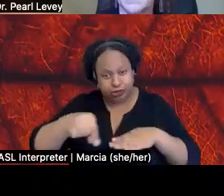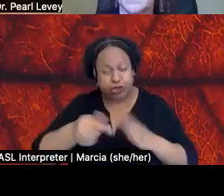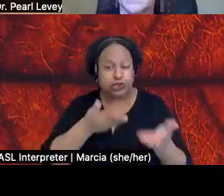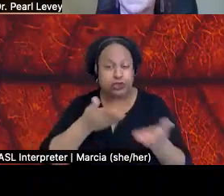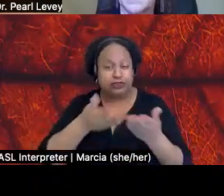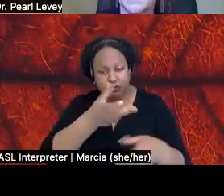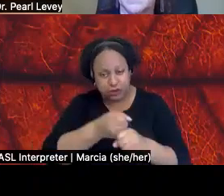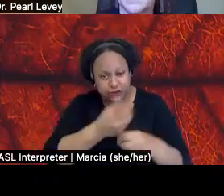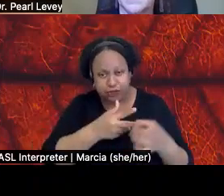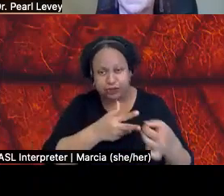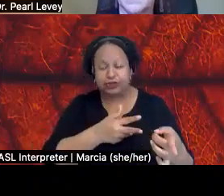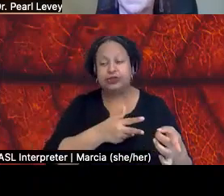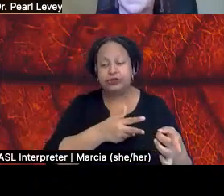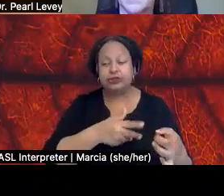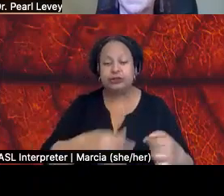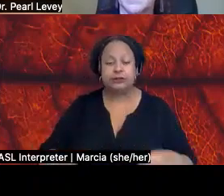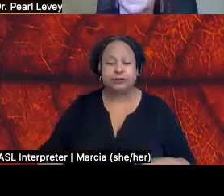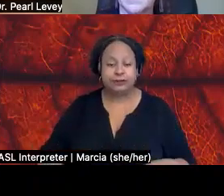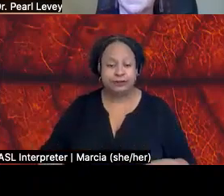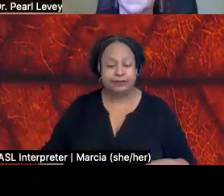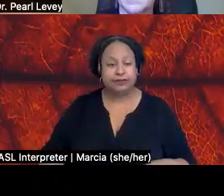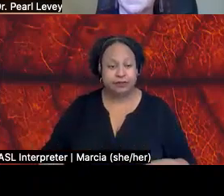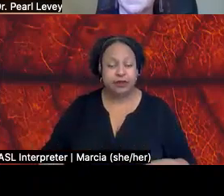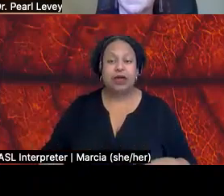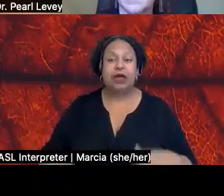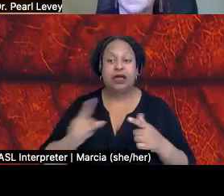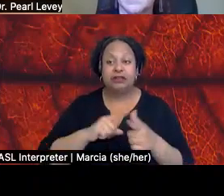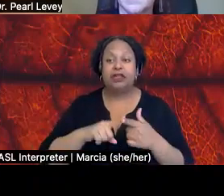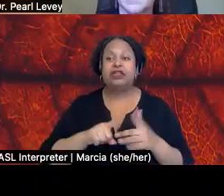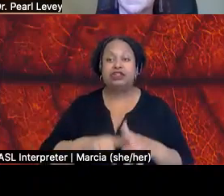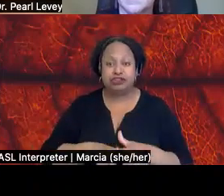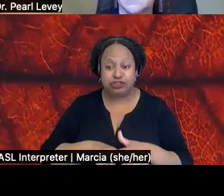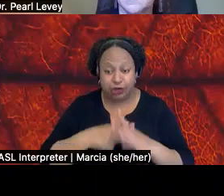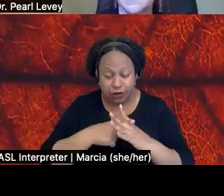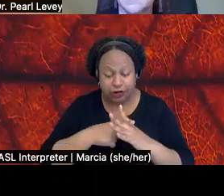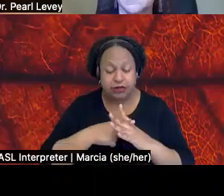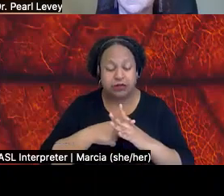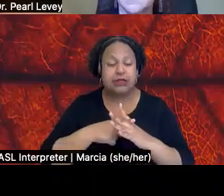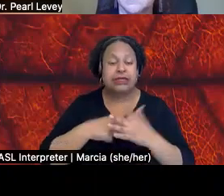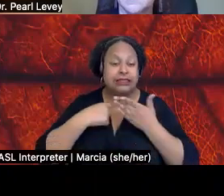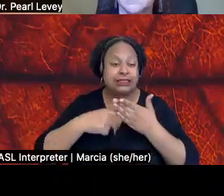And this opened the door for the conversations at a systems level to look at, what does this mean?